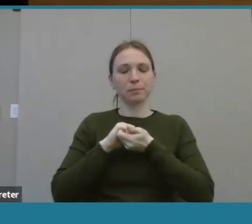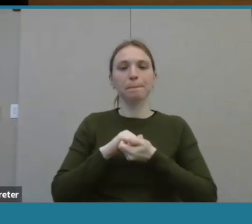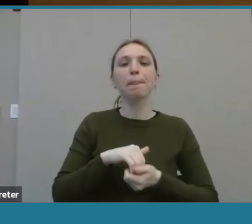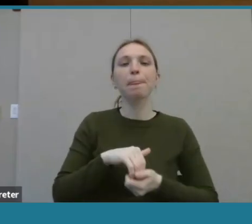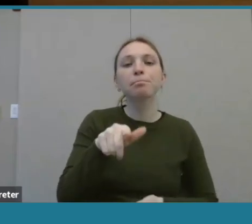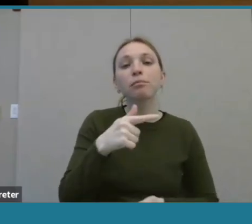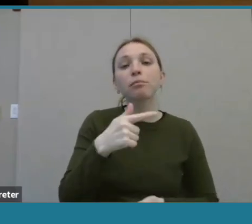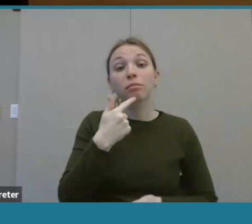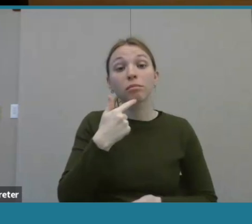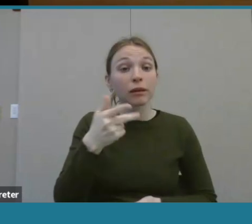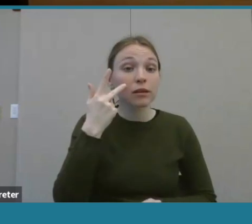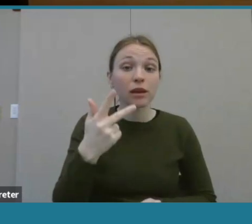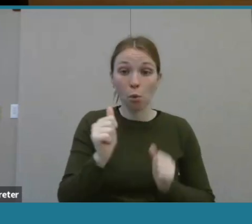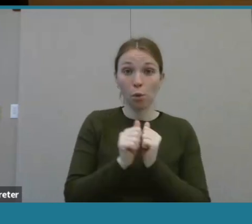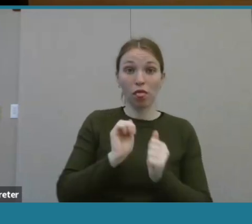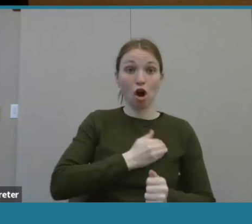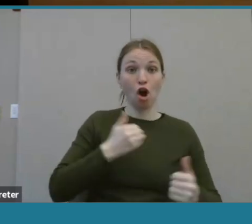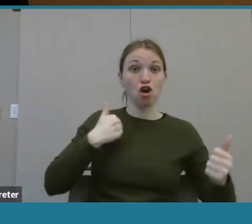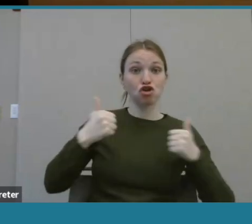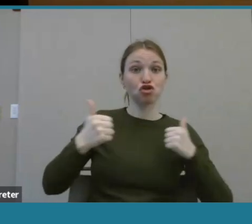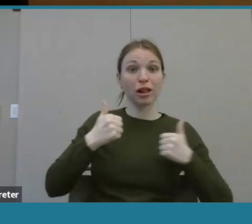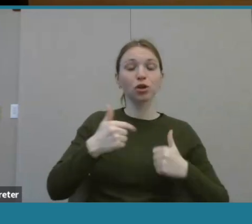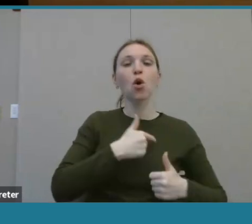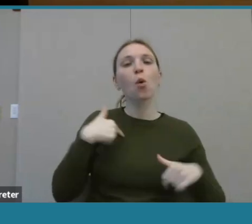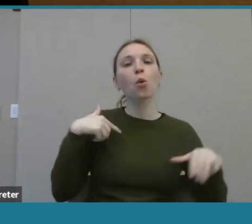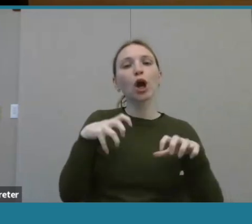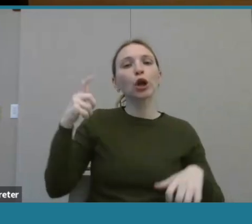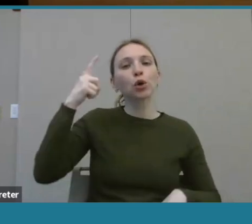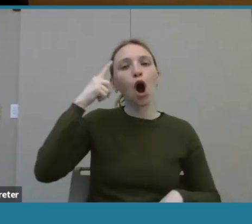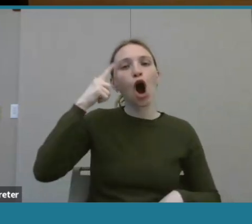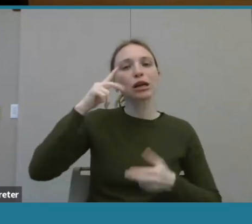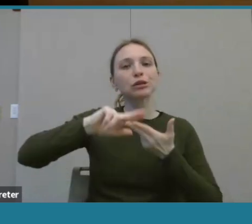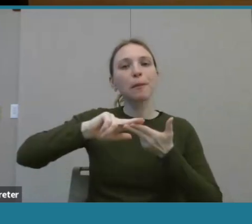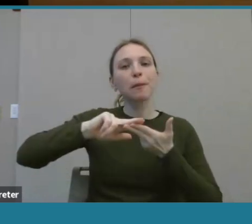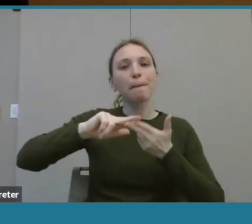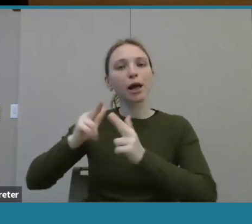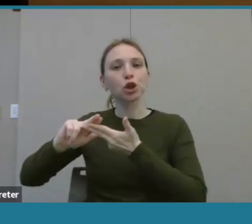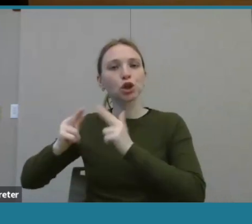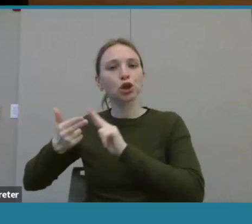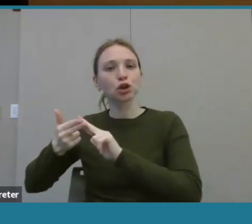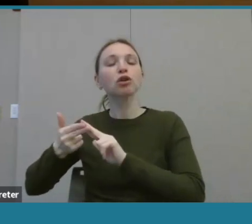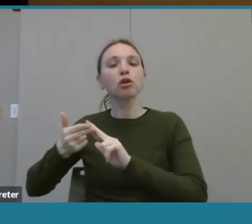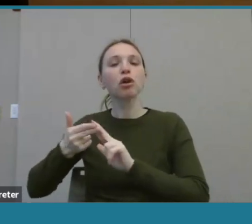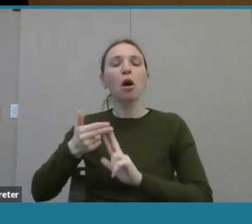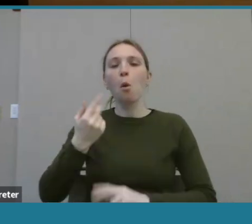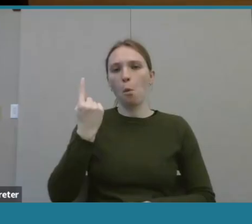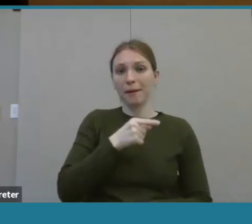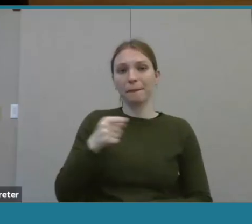cognition puzzles with our gorillas. And one of those cognition puzzles works on food preference. And so that was a popular idea.